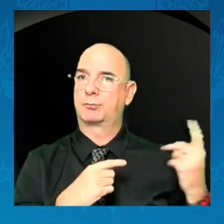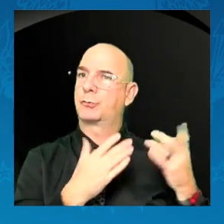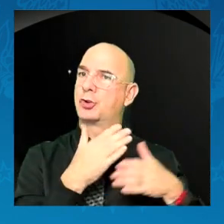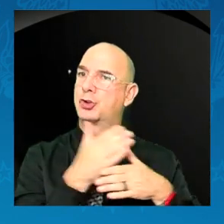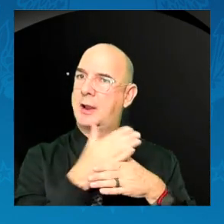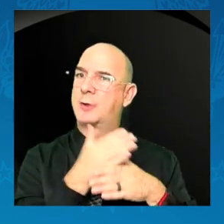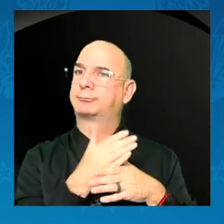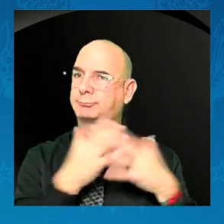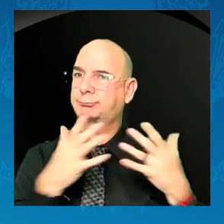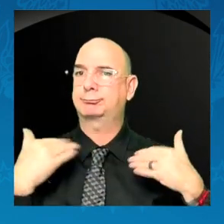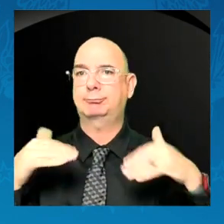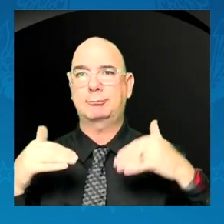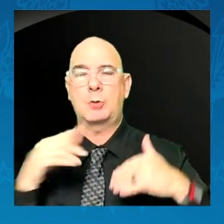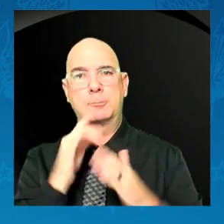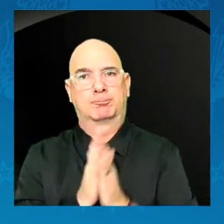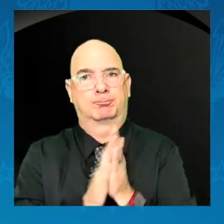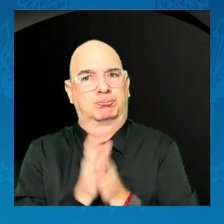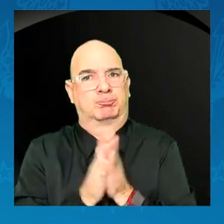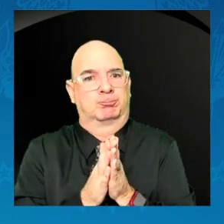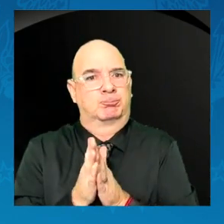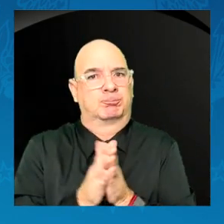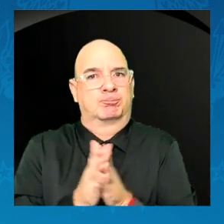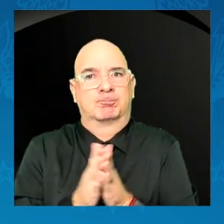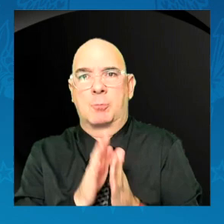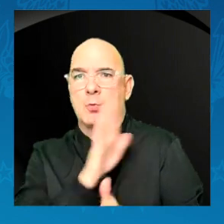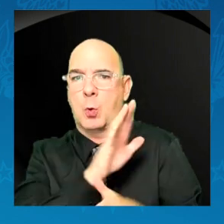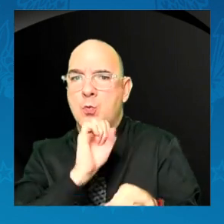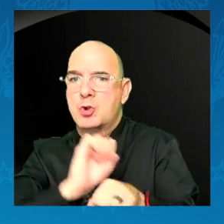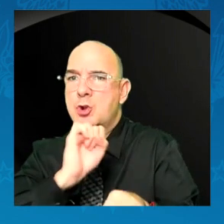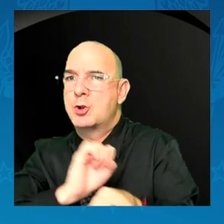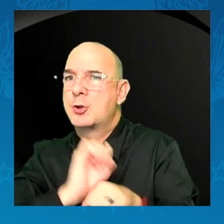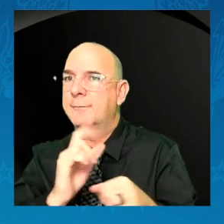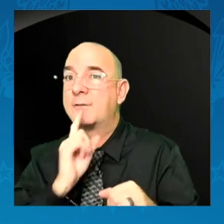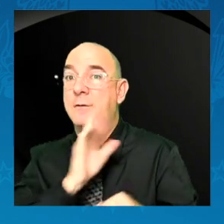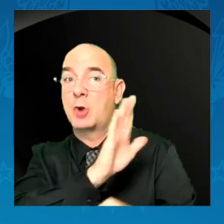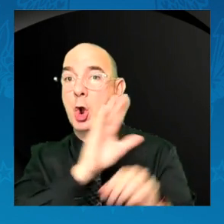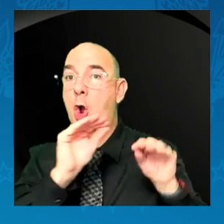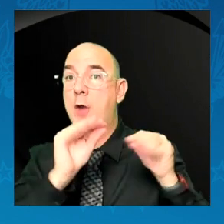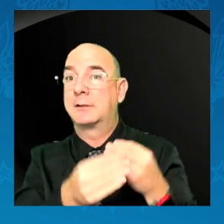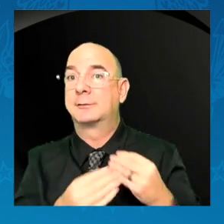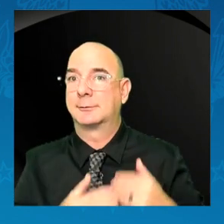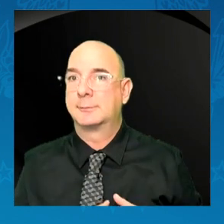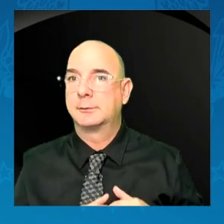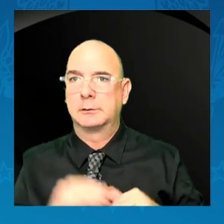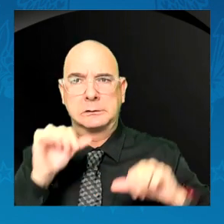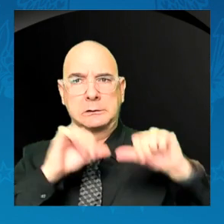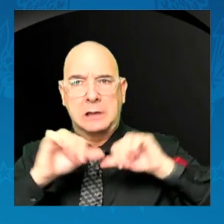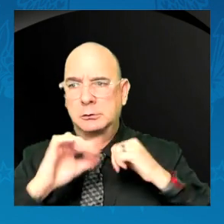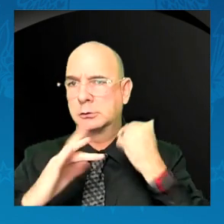about the work that is occurring out of the Office of Science and Technology, and please give our best to Dr. Lander.